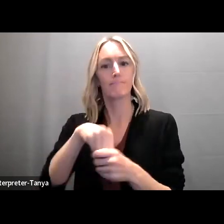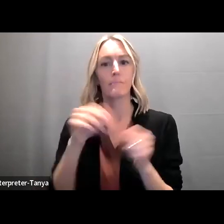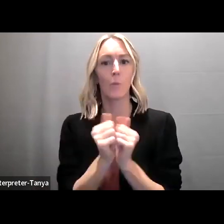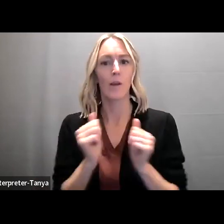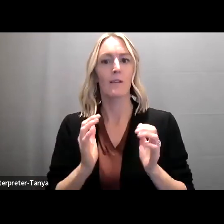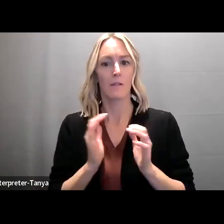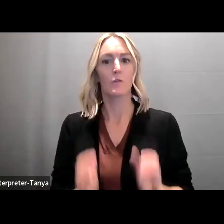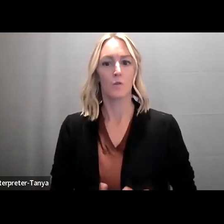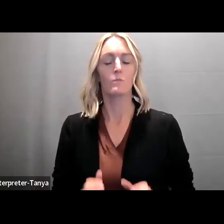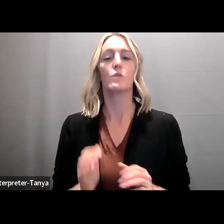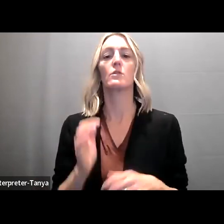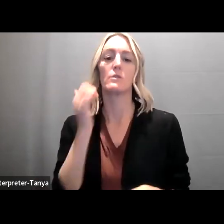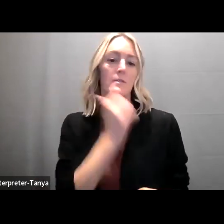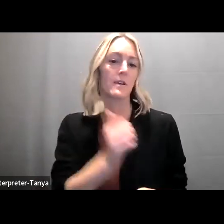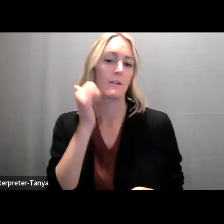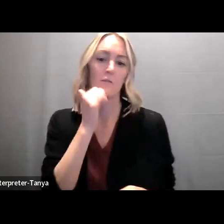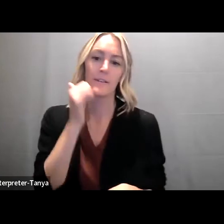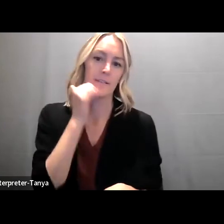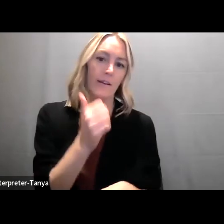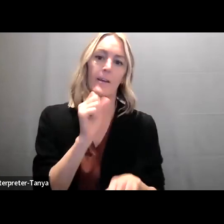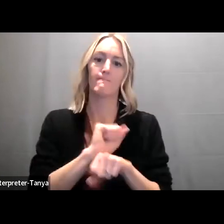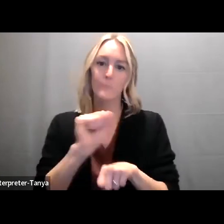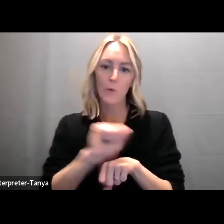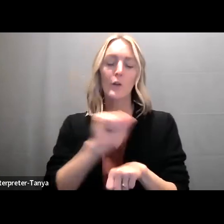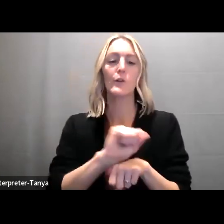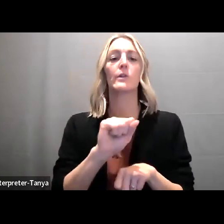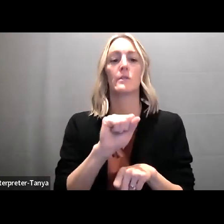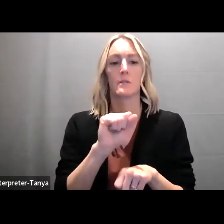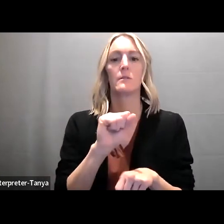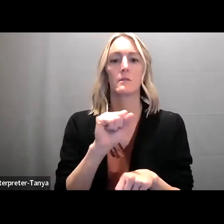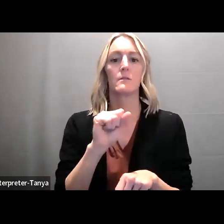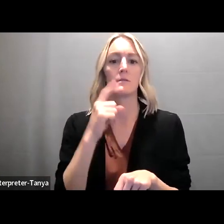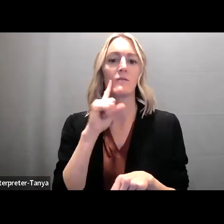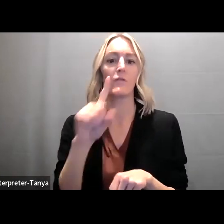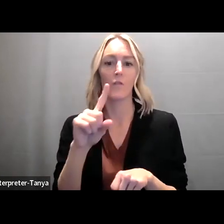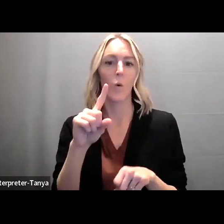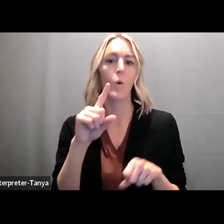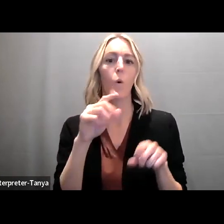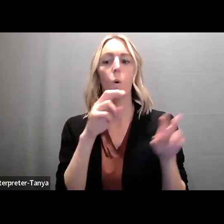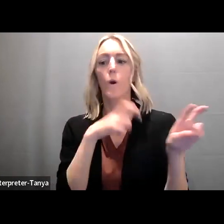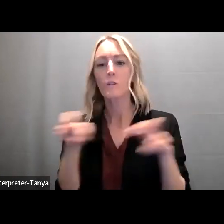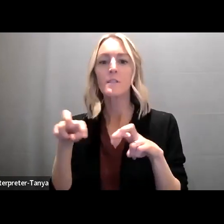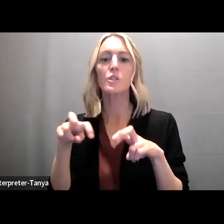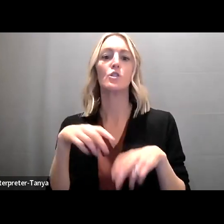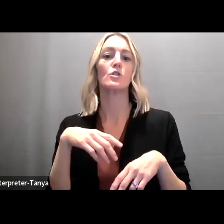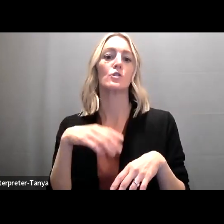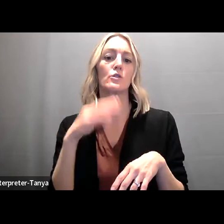ground every day doing work around diversion transition and home and community based services